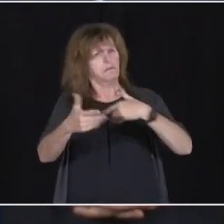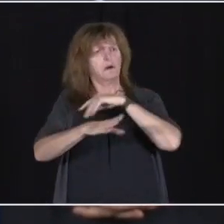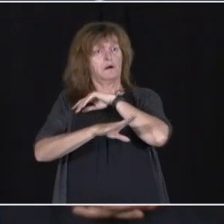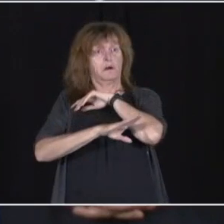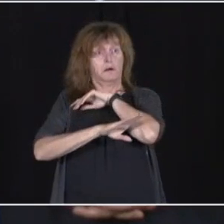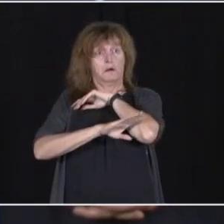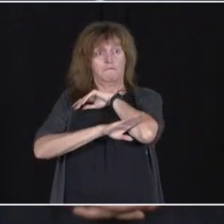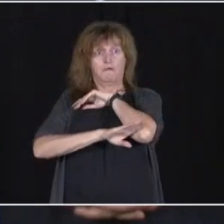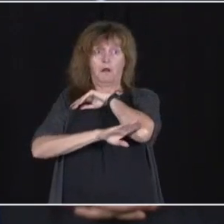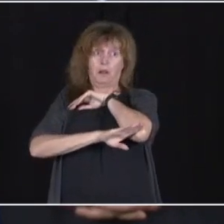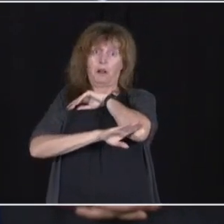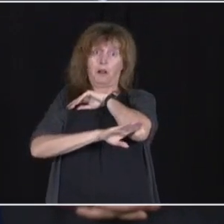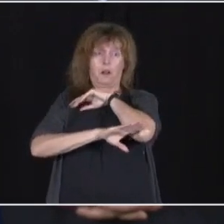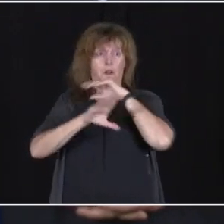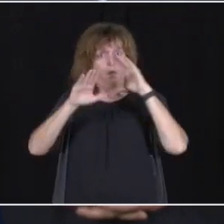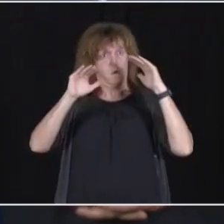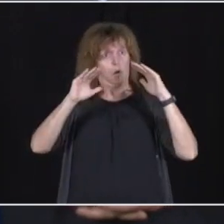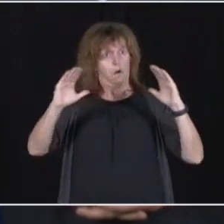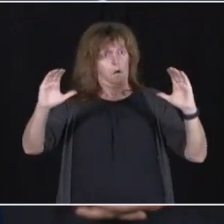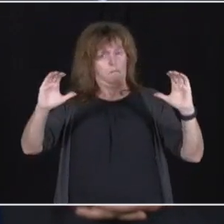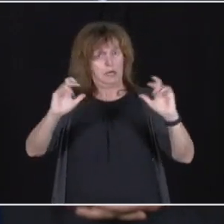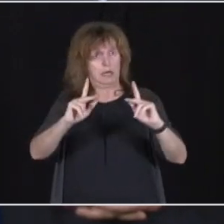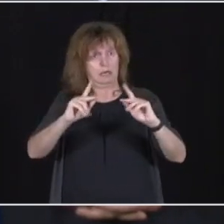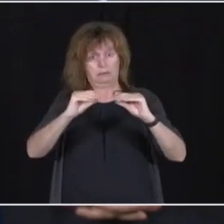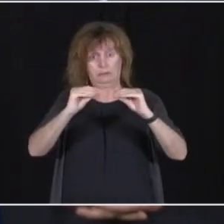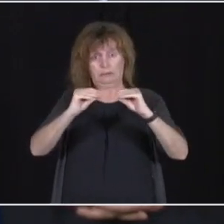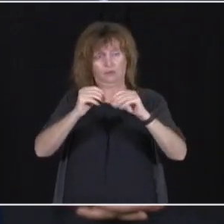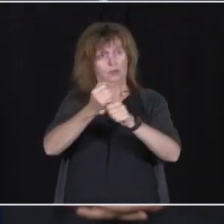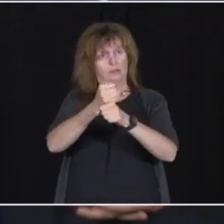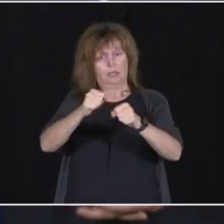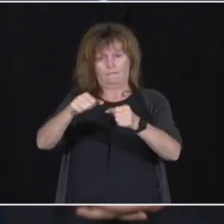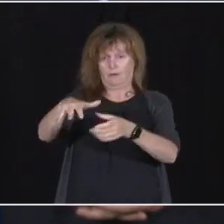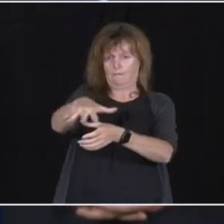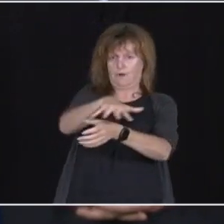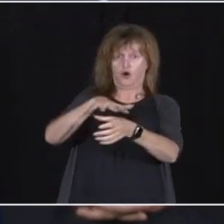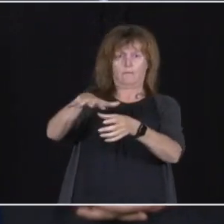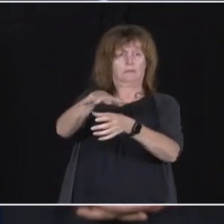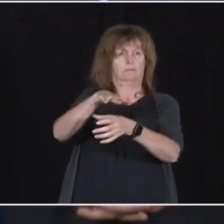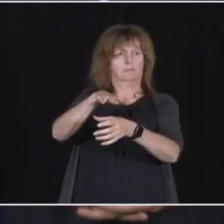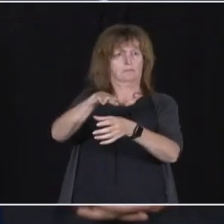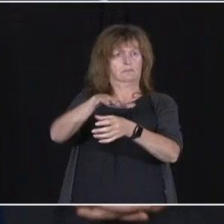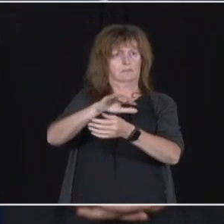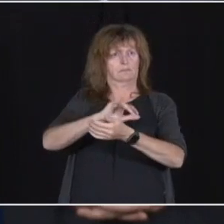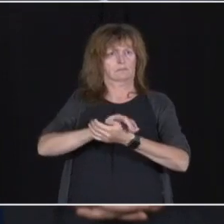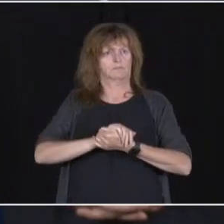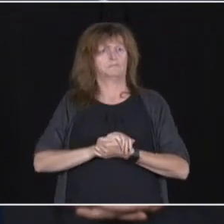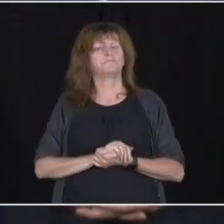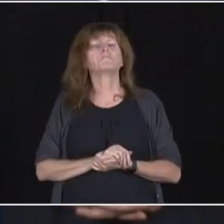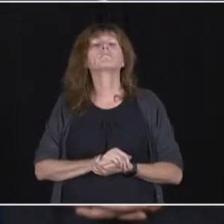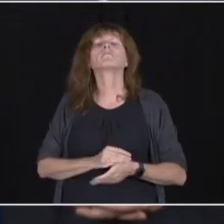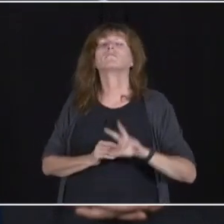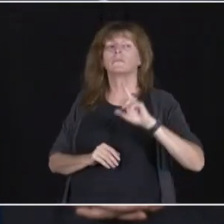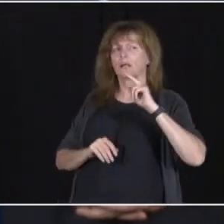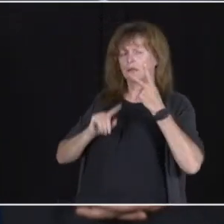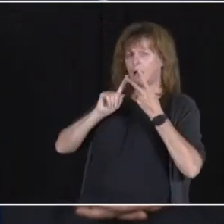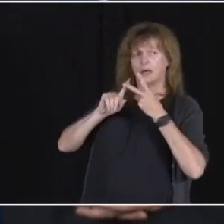And this is another hurdle that we are going to get over and make sure in September we start getting kids back to the class safely and